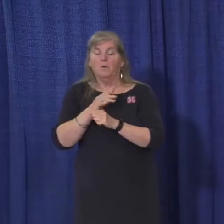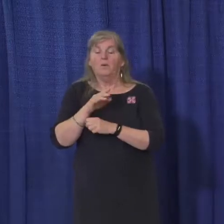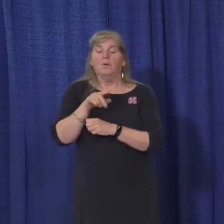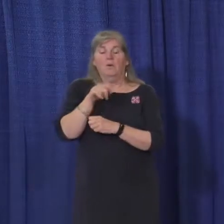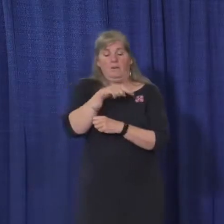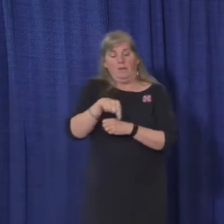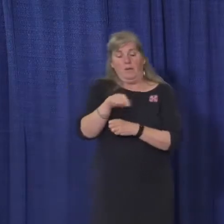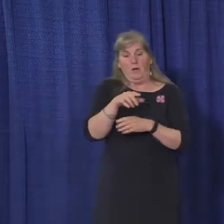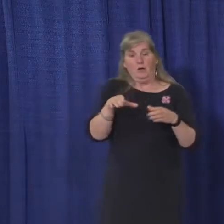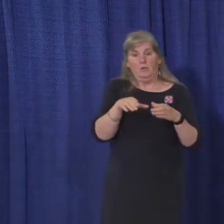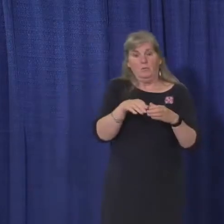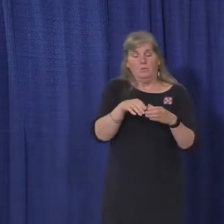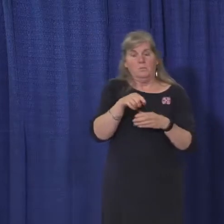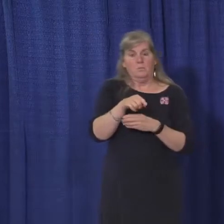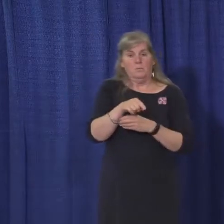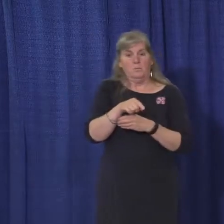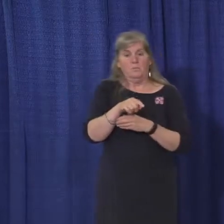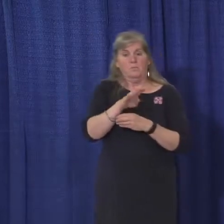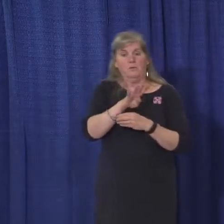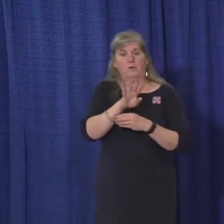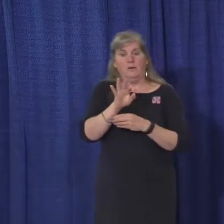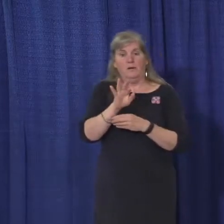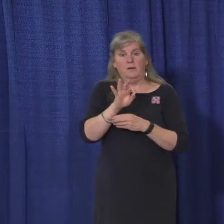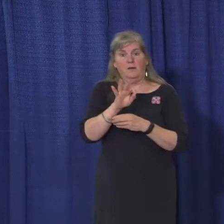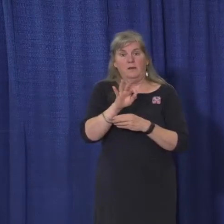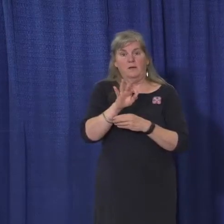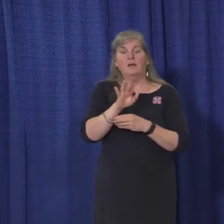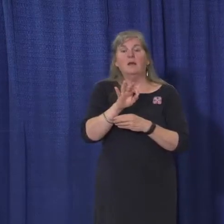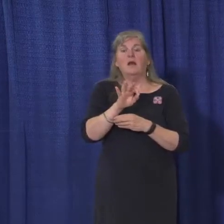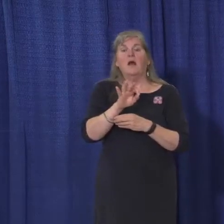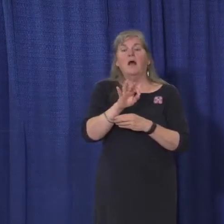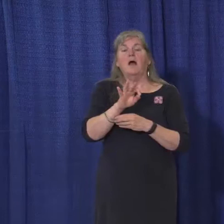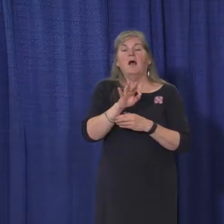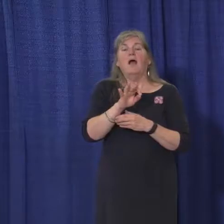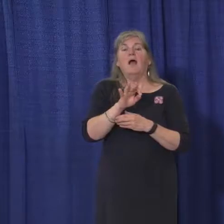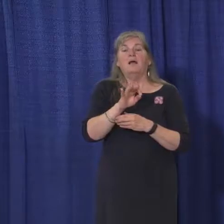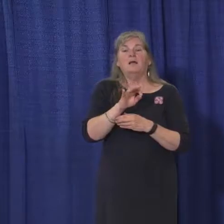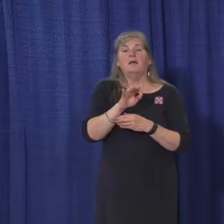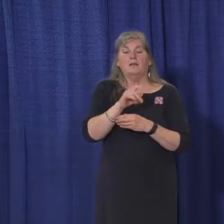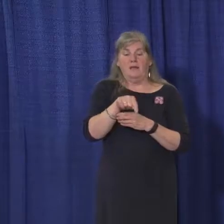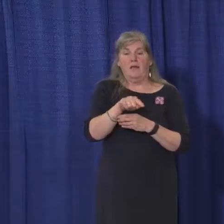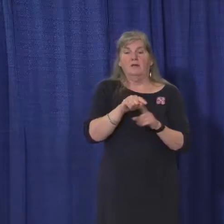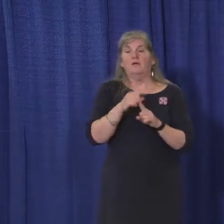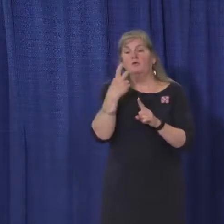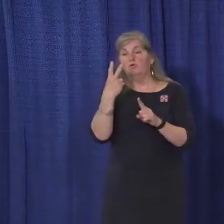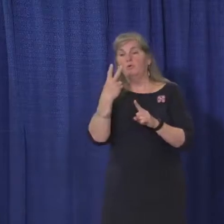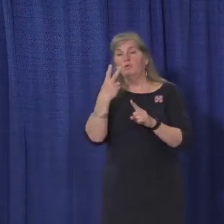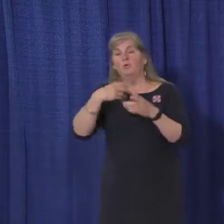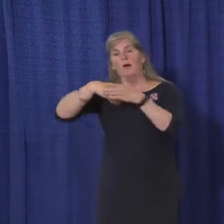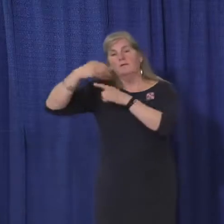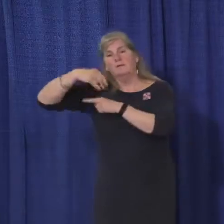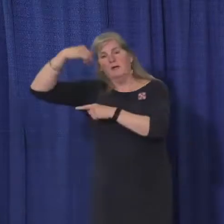and 49 are out of territory residents and one is a probable